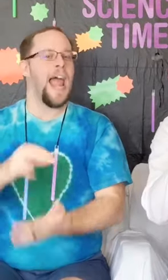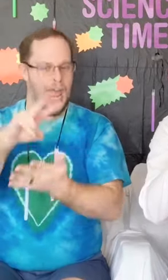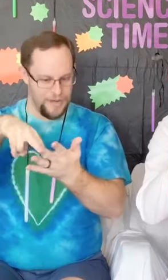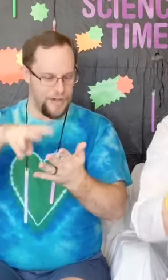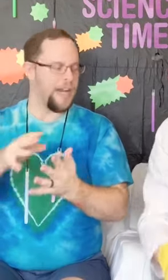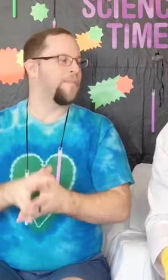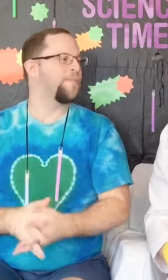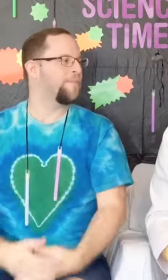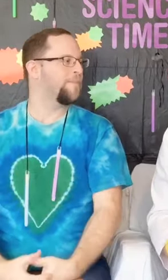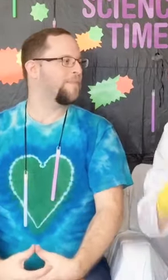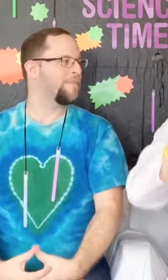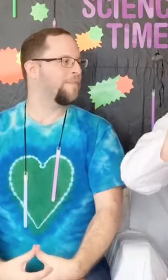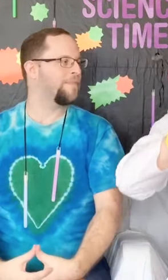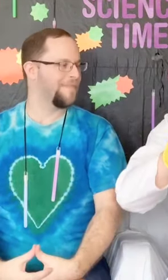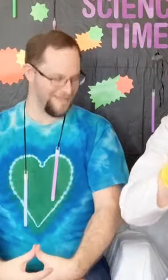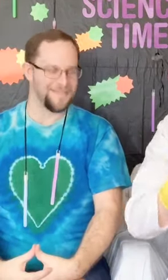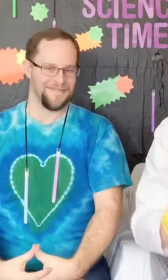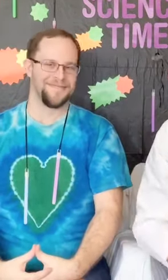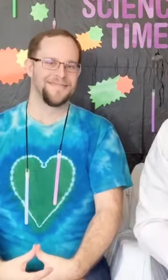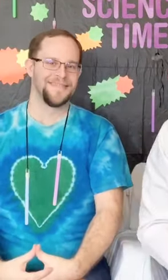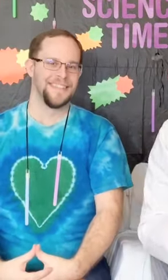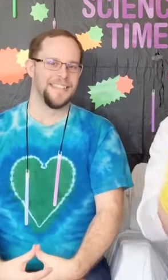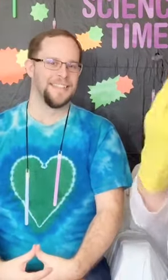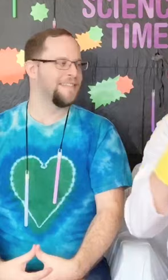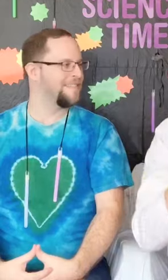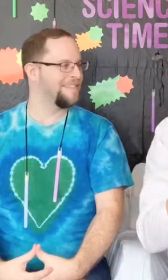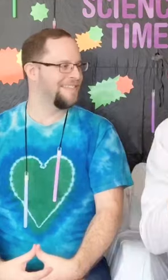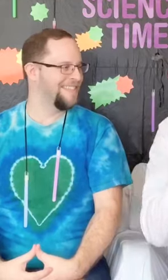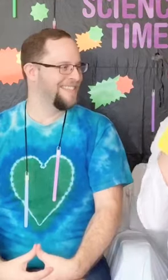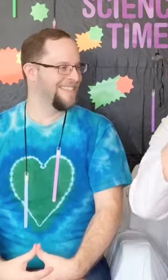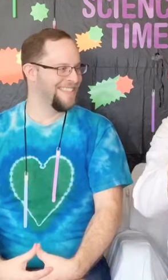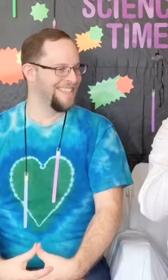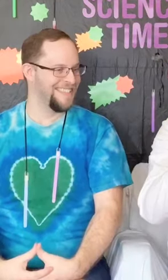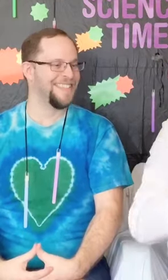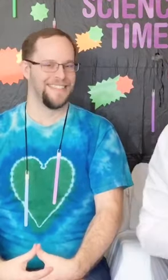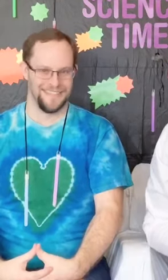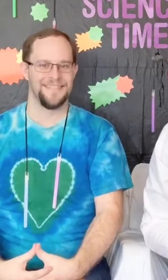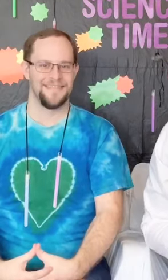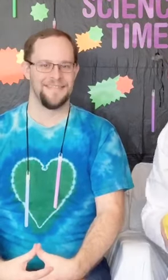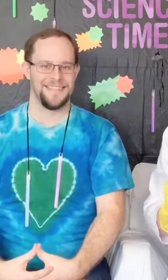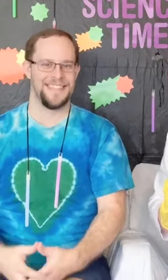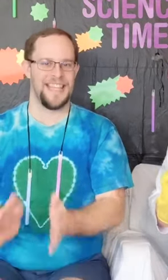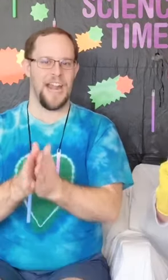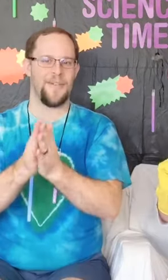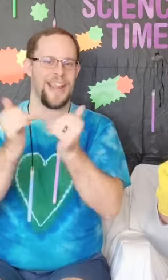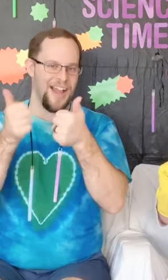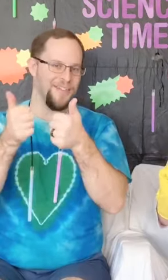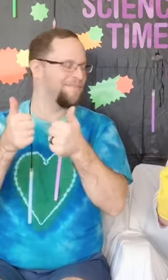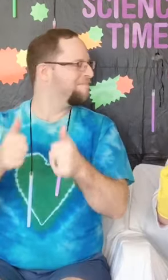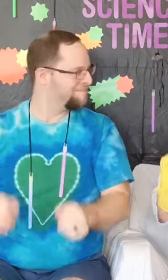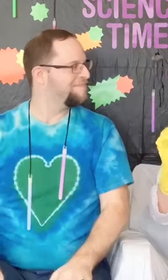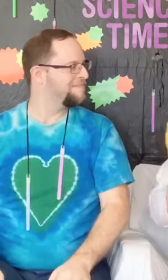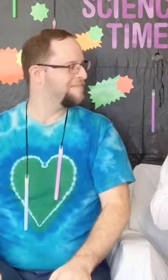And reading. CALI: And reading. If I can do it, you can do it too. AARON: There we go. CALI: So,